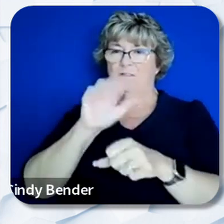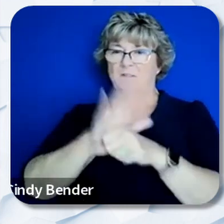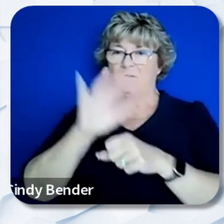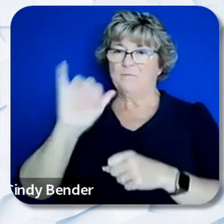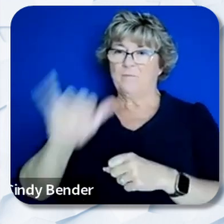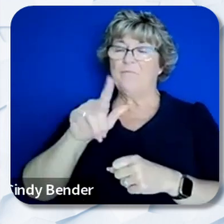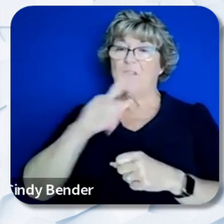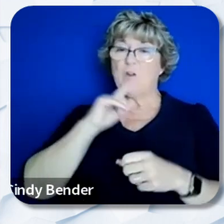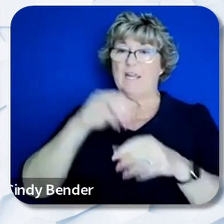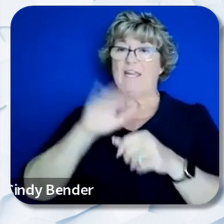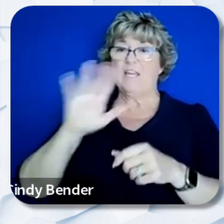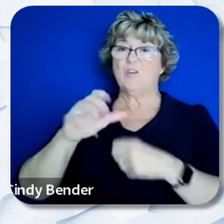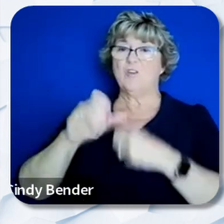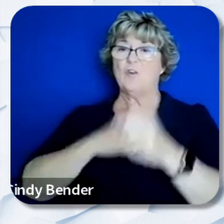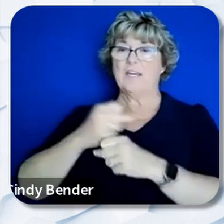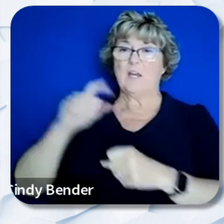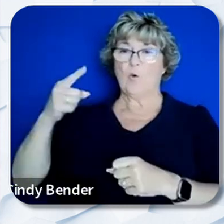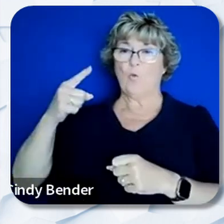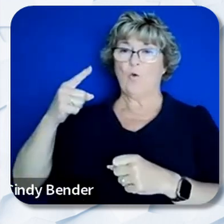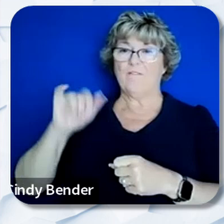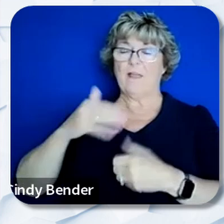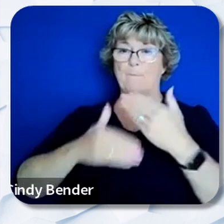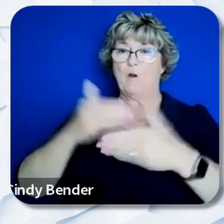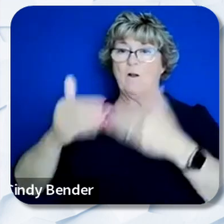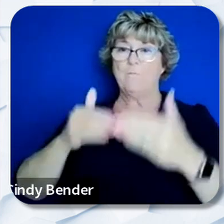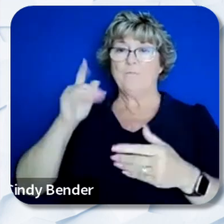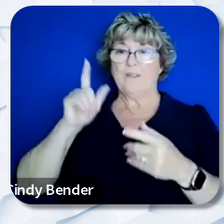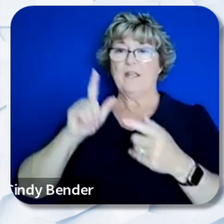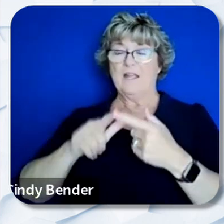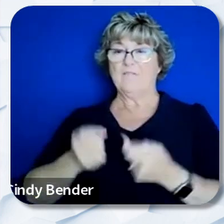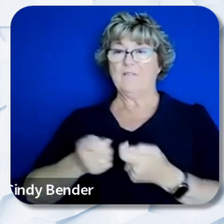in Year 1 of that process. And remember, you have to expend those funds over 27 months.